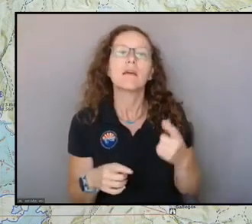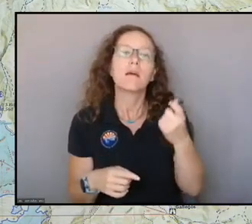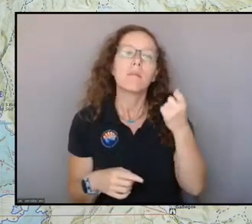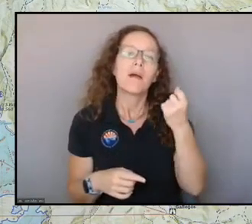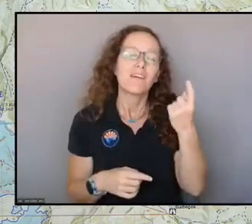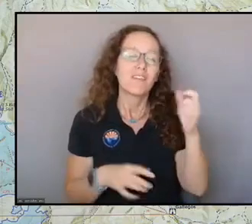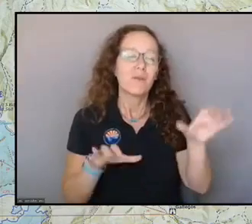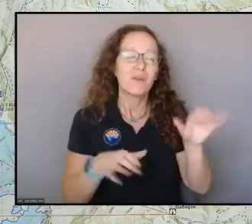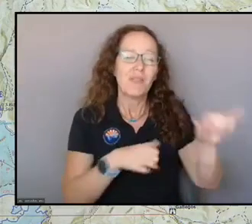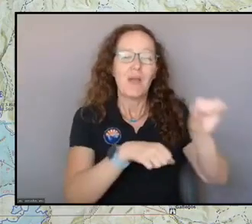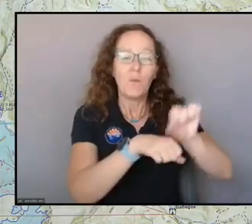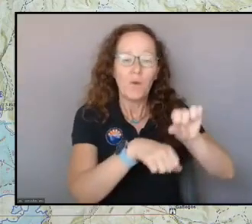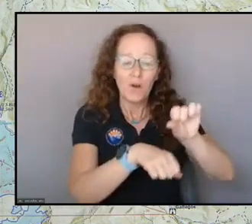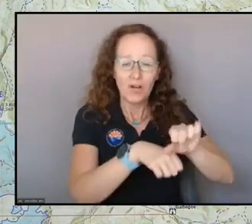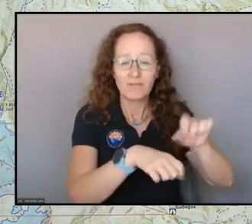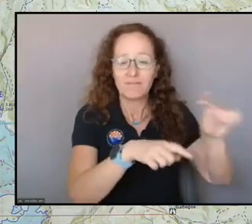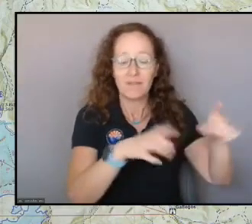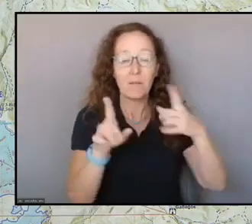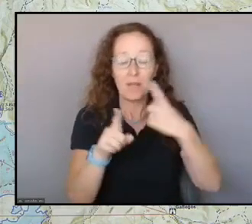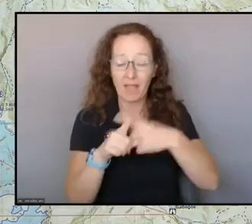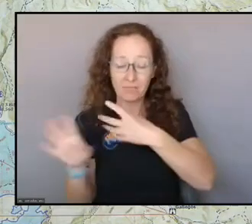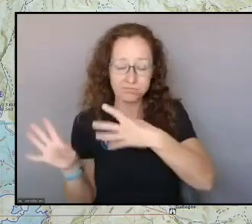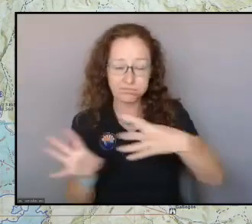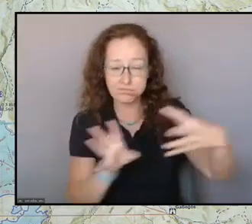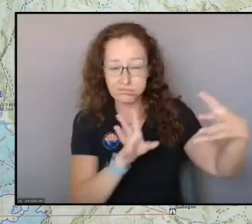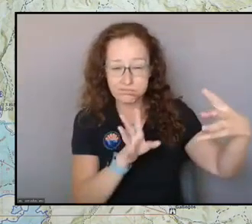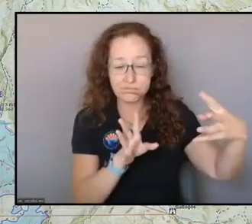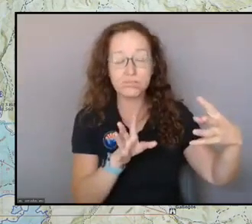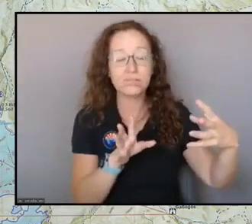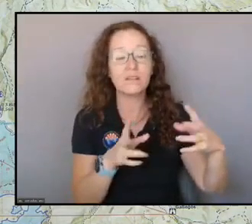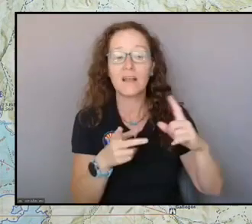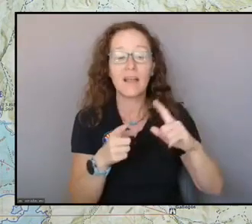OUR CONTROL LINES, SO WE ELECTED TO STOP DOING ANY OF